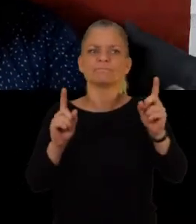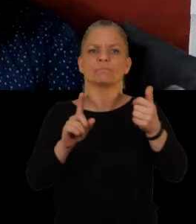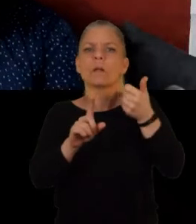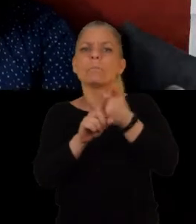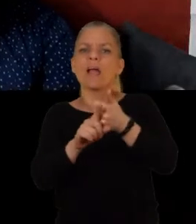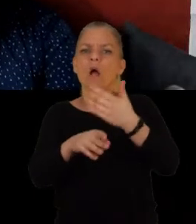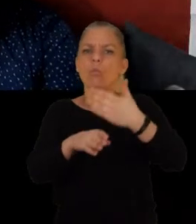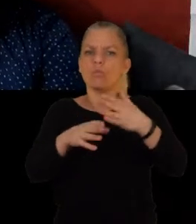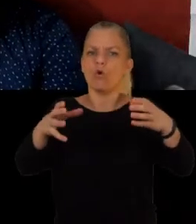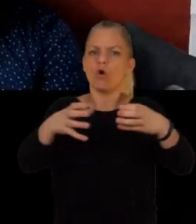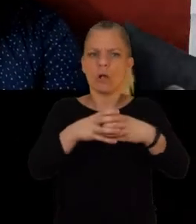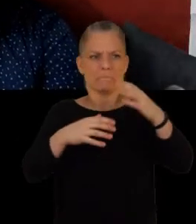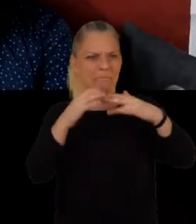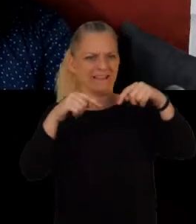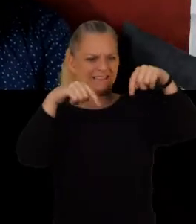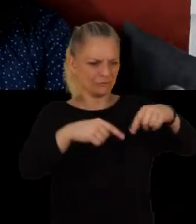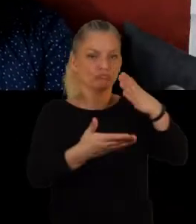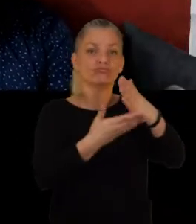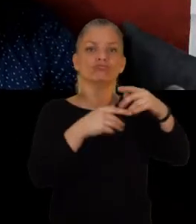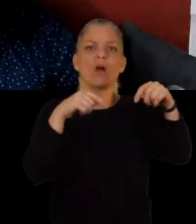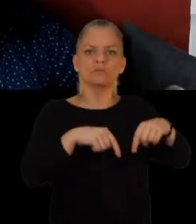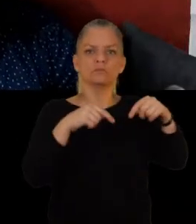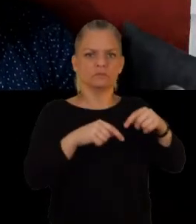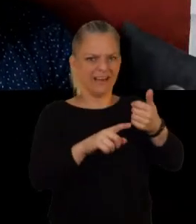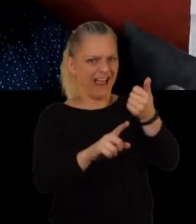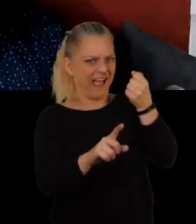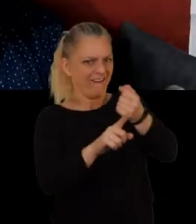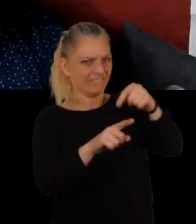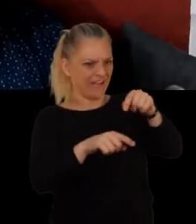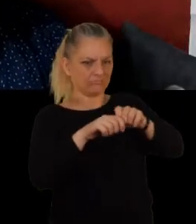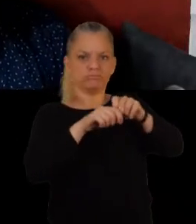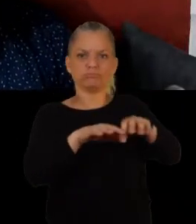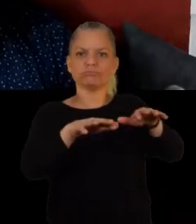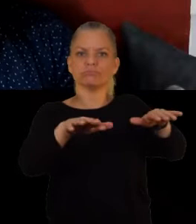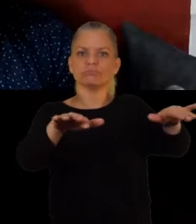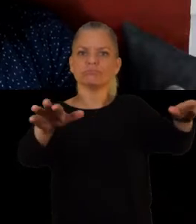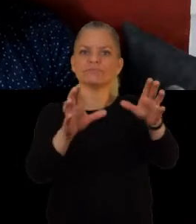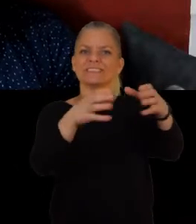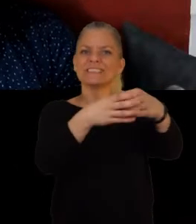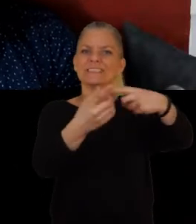services especially our own peer workers being able to build trust and that having an effect